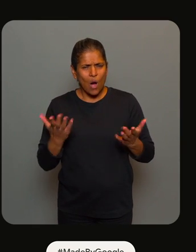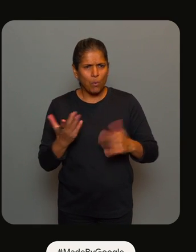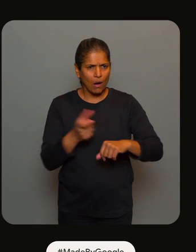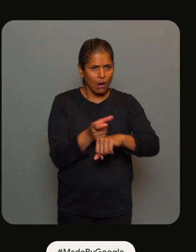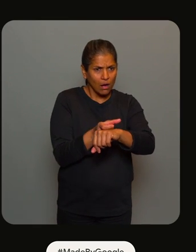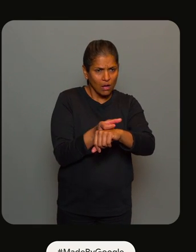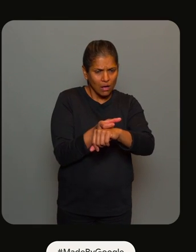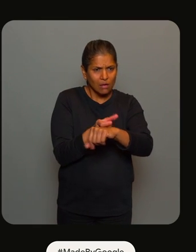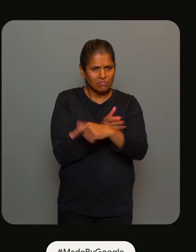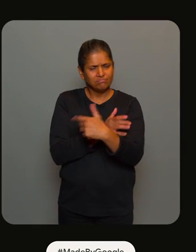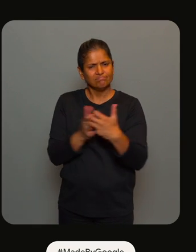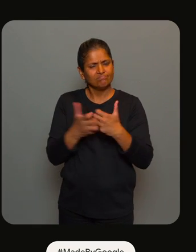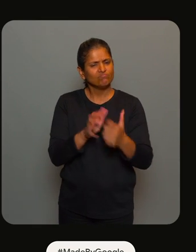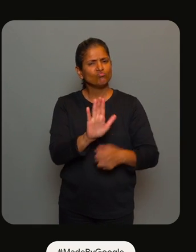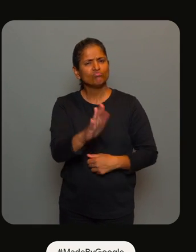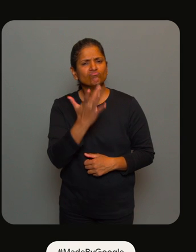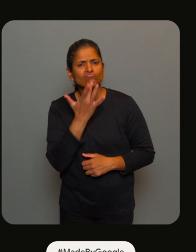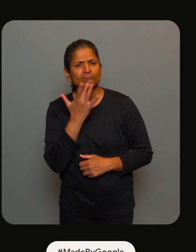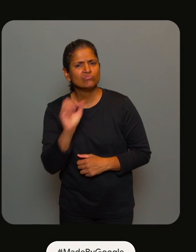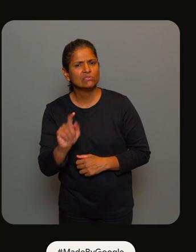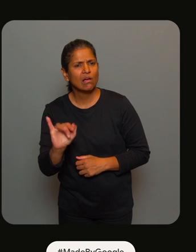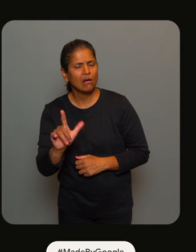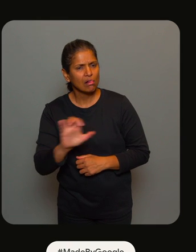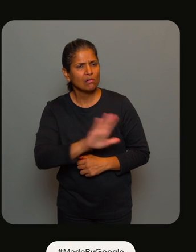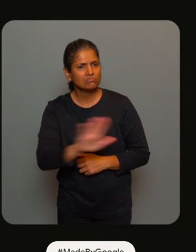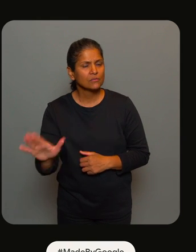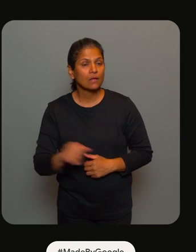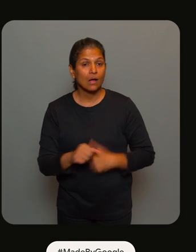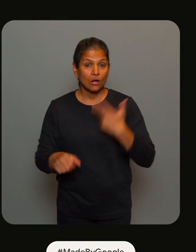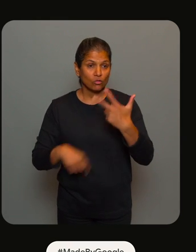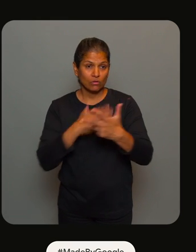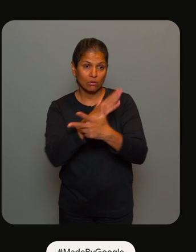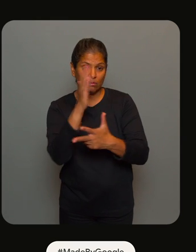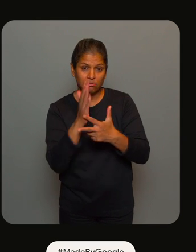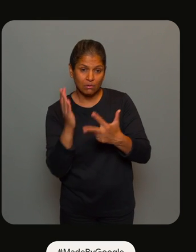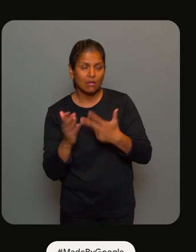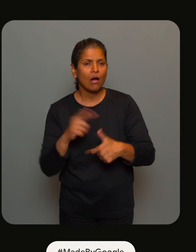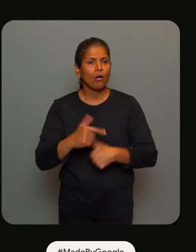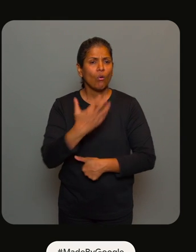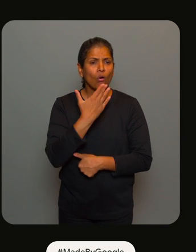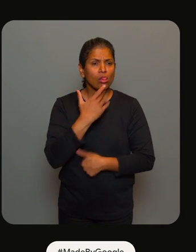So you can choose from three distinct jewelry-inspired finishes in stainless steel.